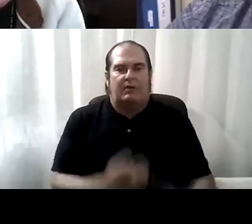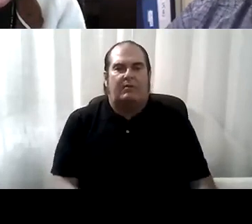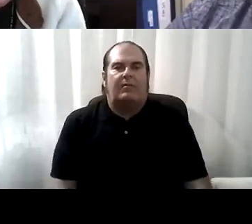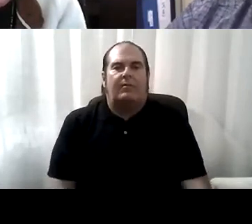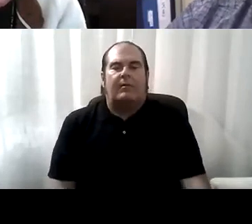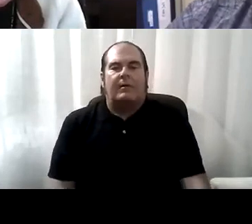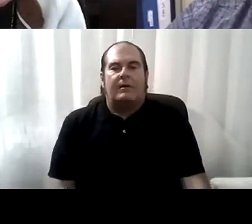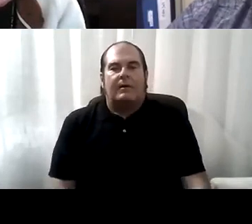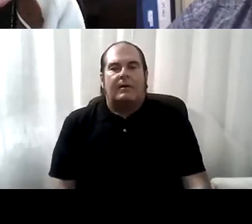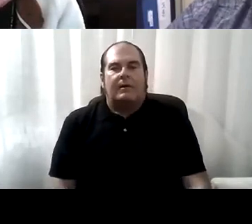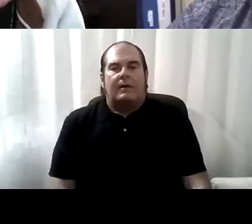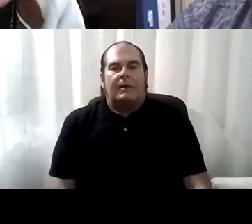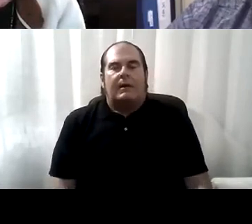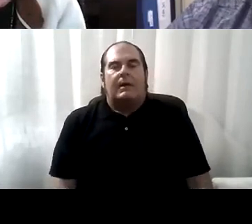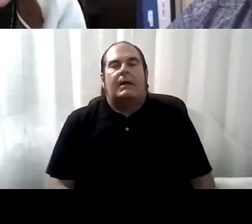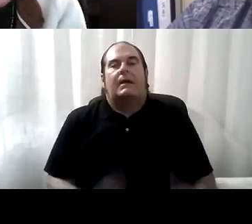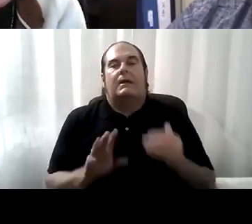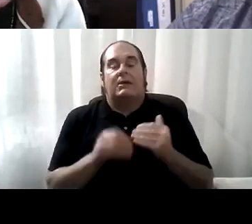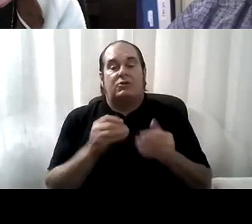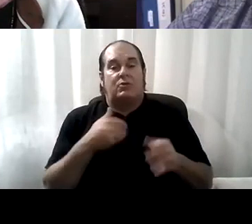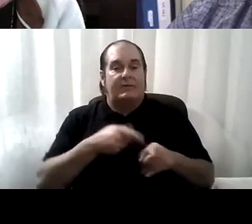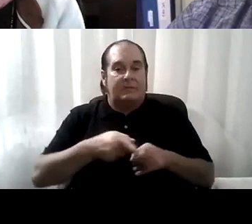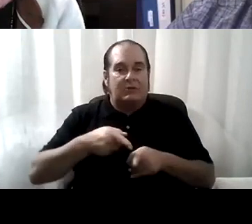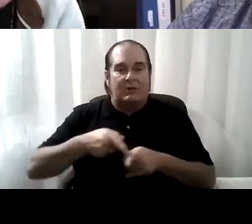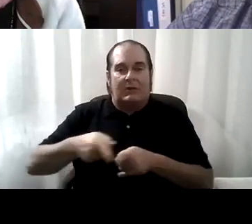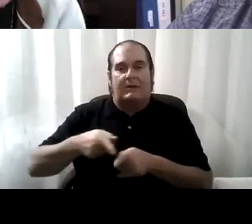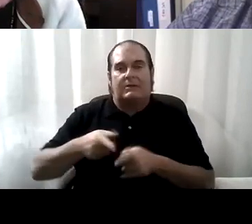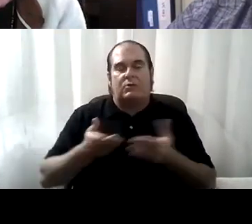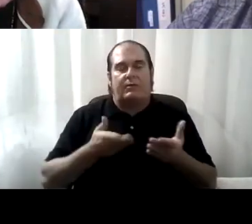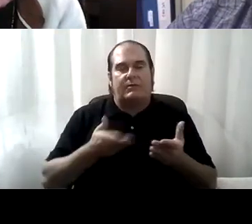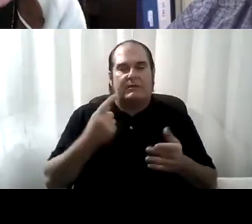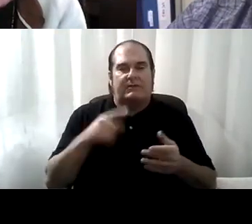In addition to that there are specialized services for veterans, for example, that we